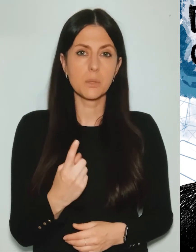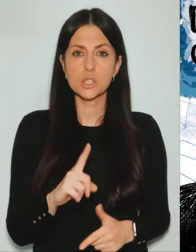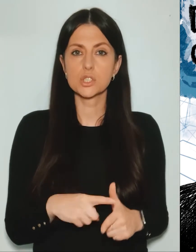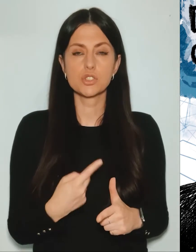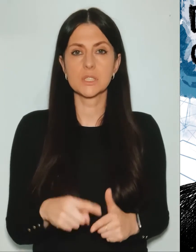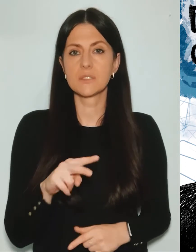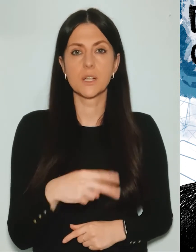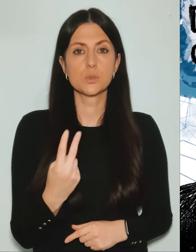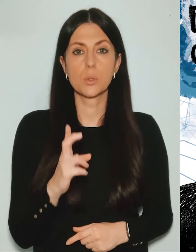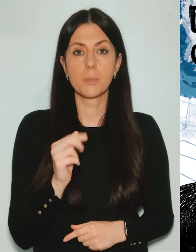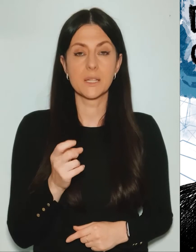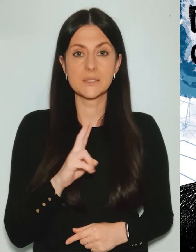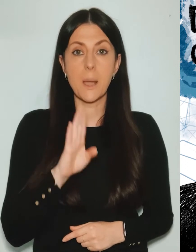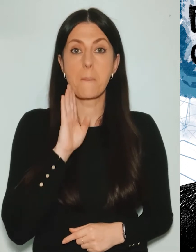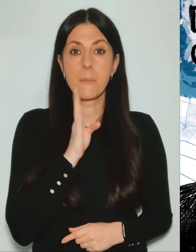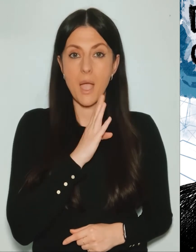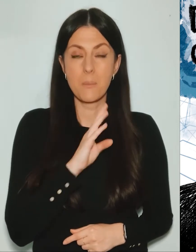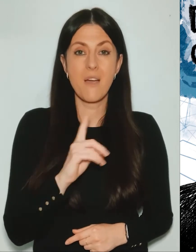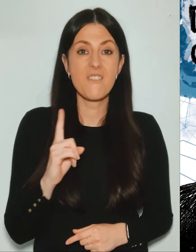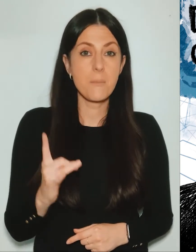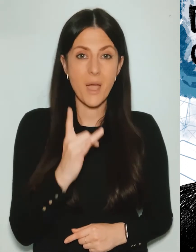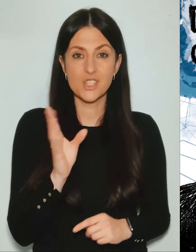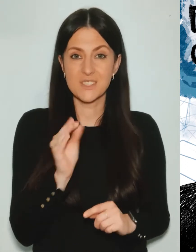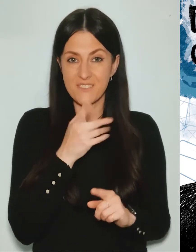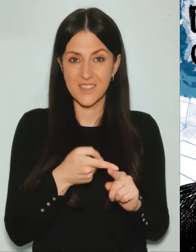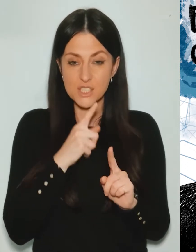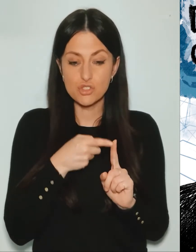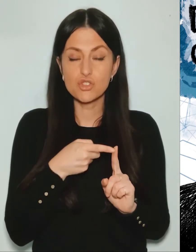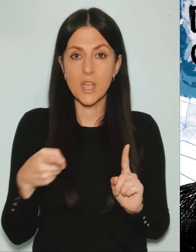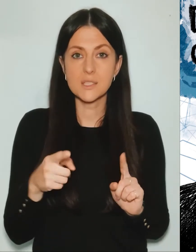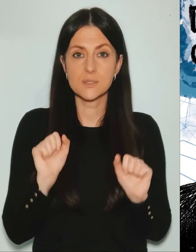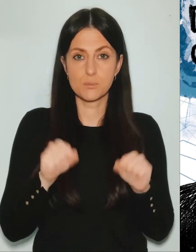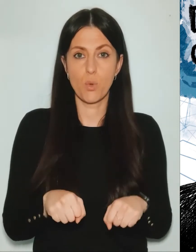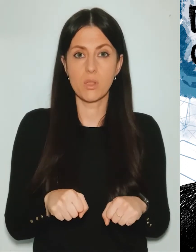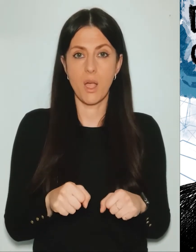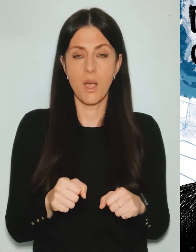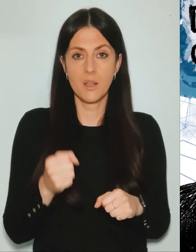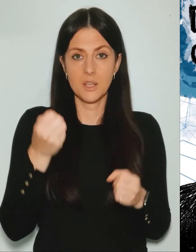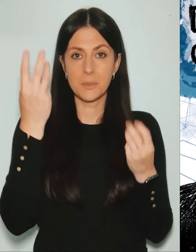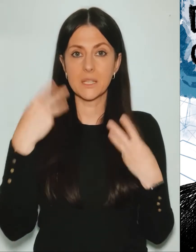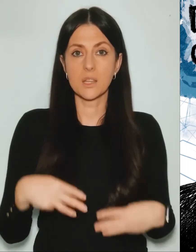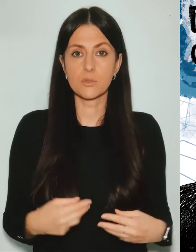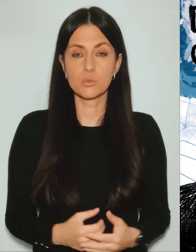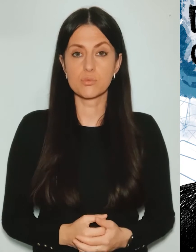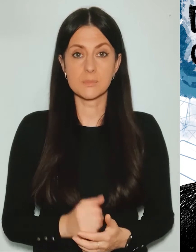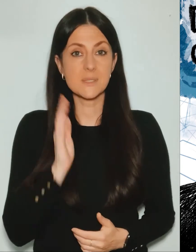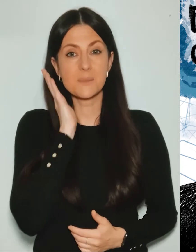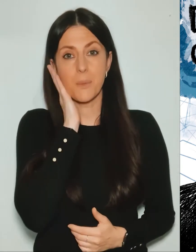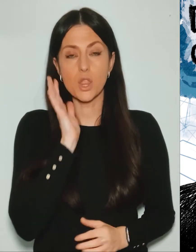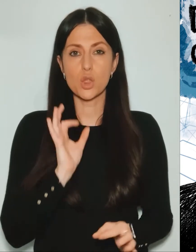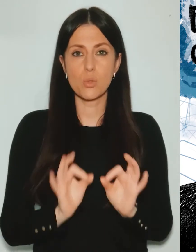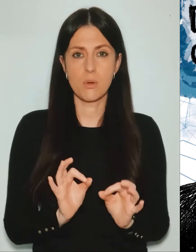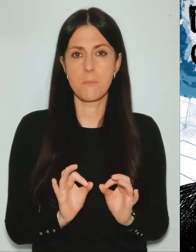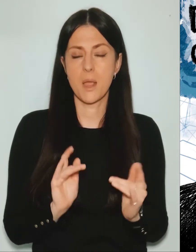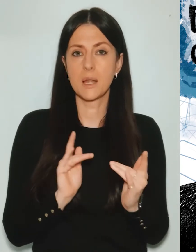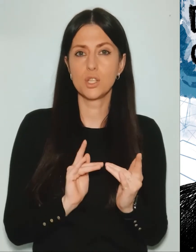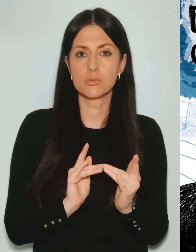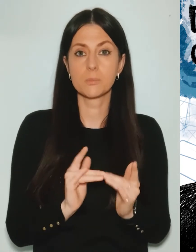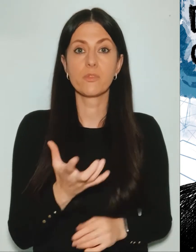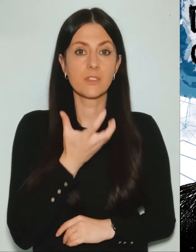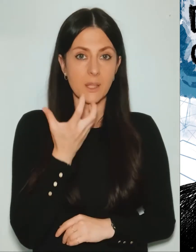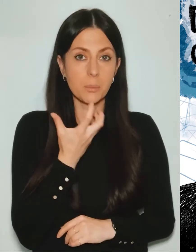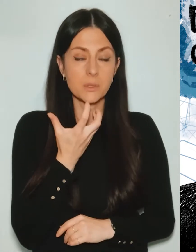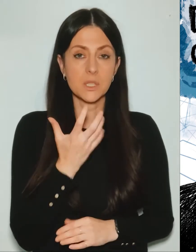For the first time in all this time, my mother was able to take a shower and sleep in a normal bed, in warmth, on clean linen.